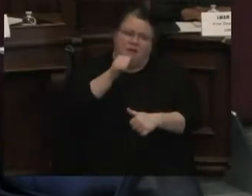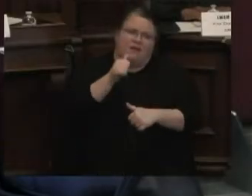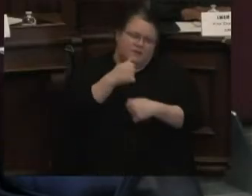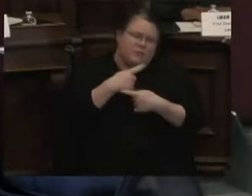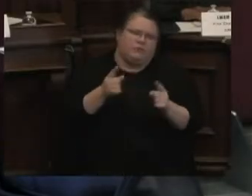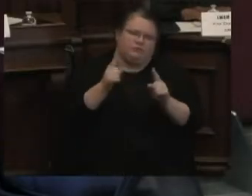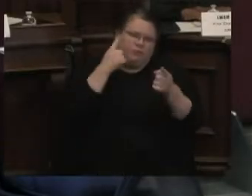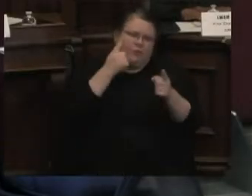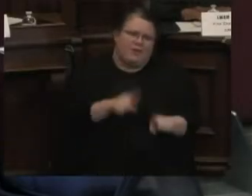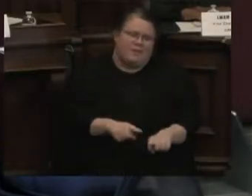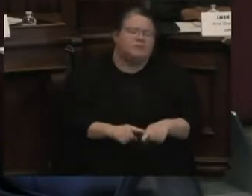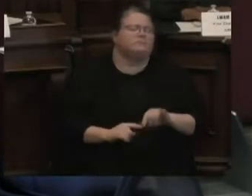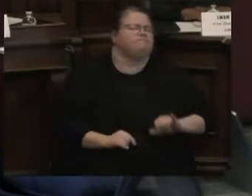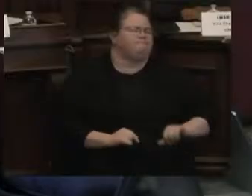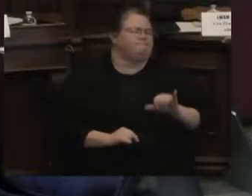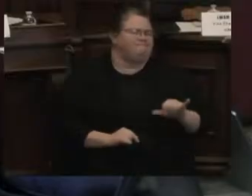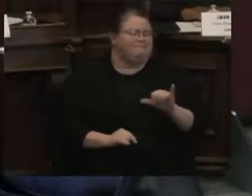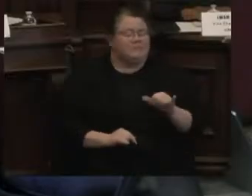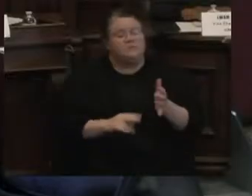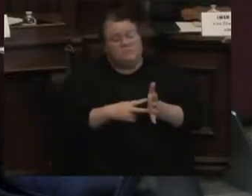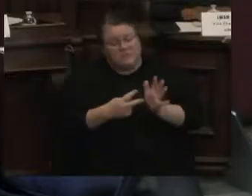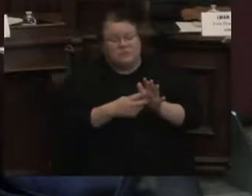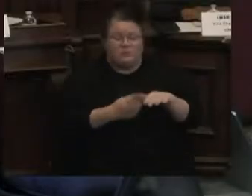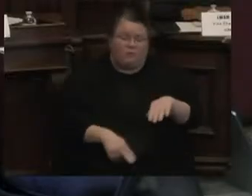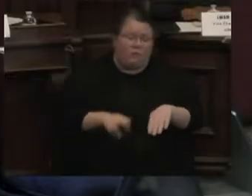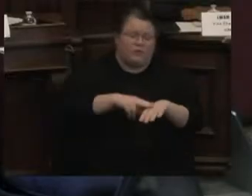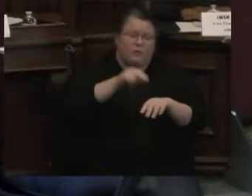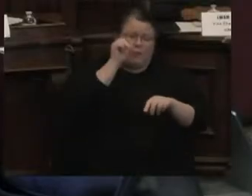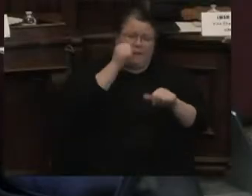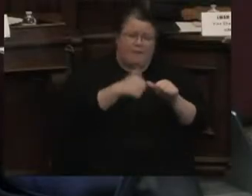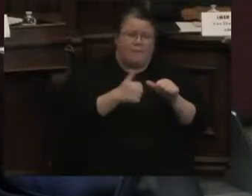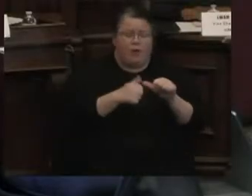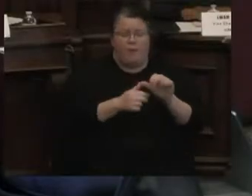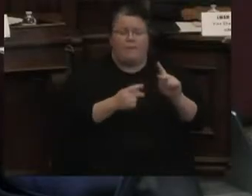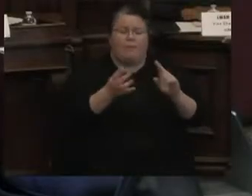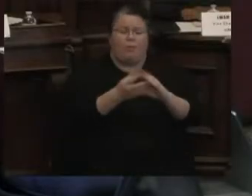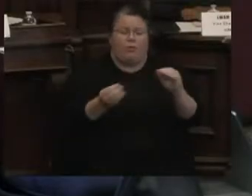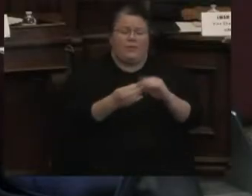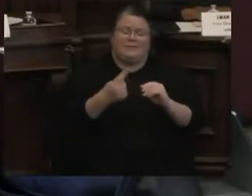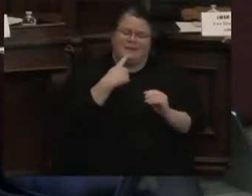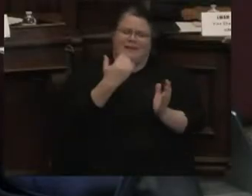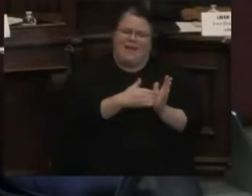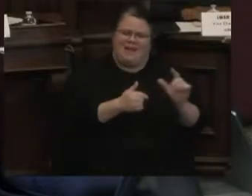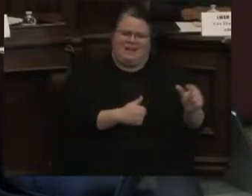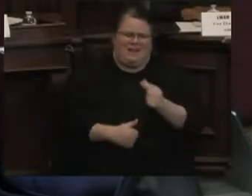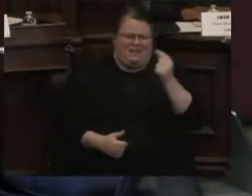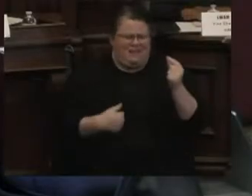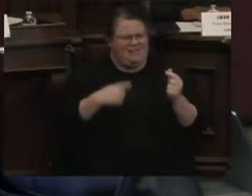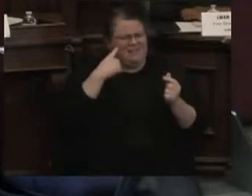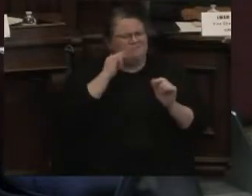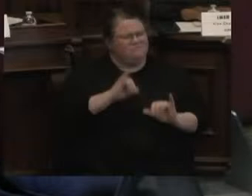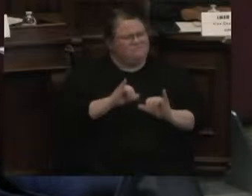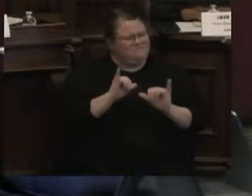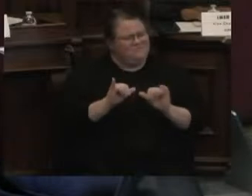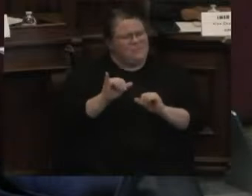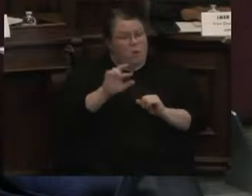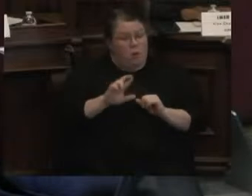device anymore adheres to the nondisclosure agreement. So of